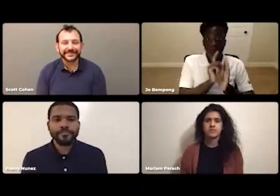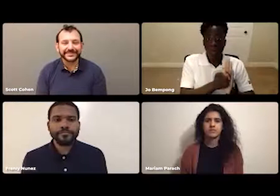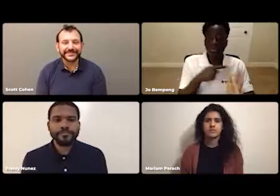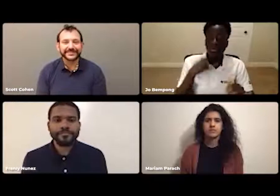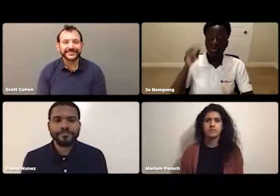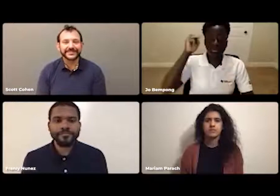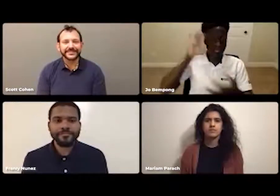blocks.